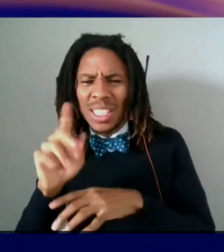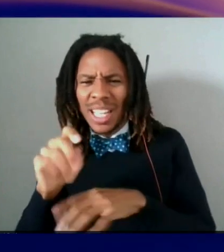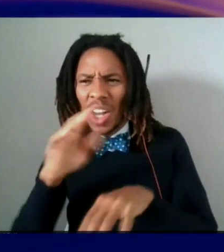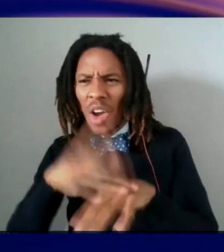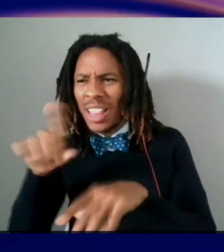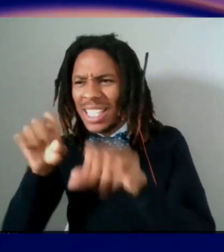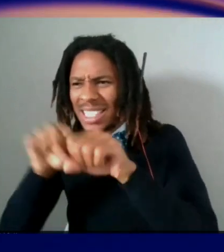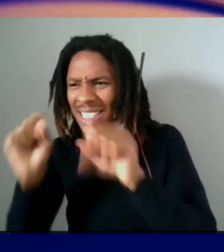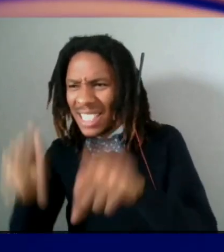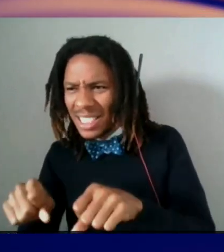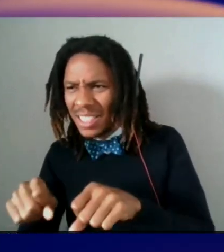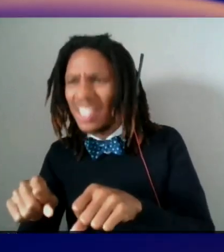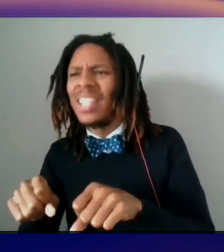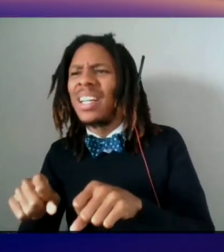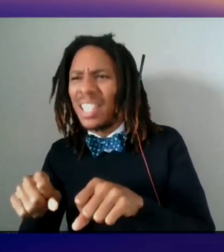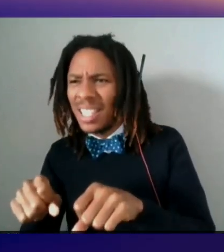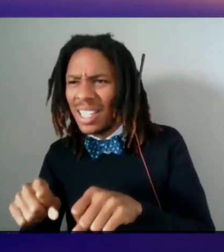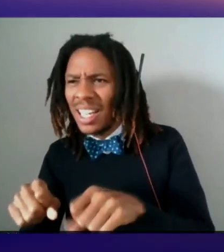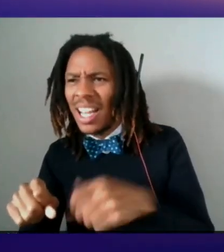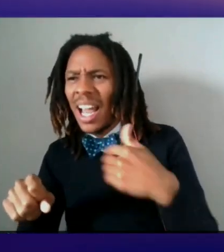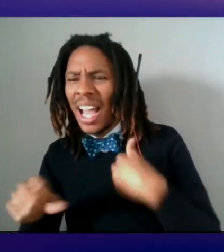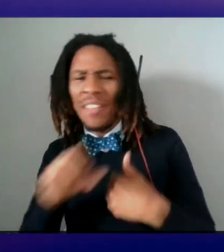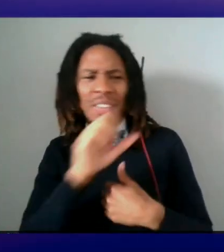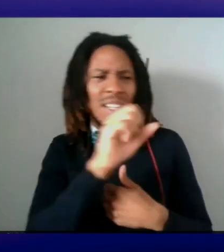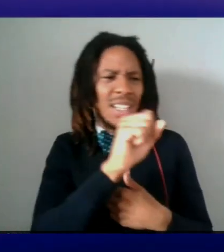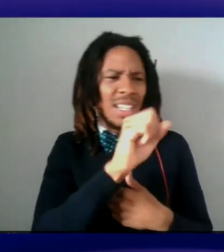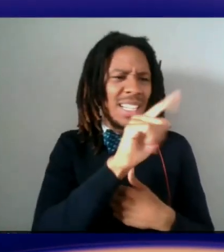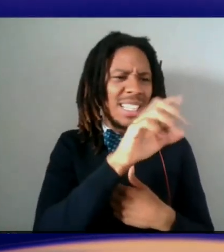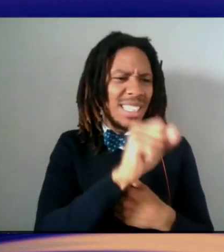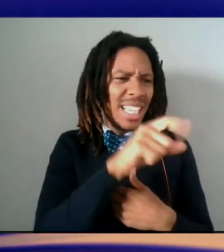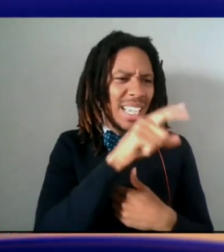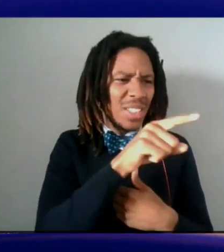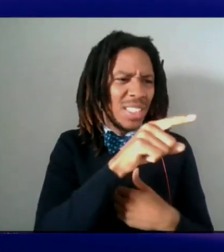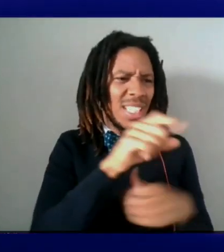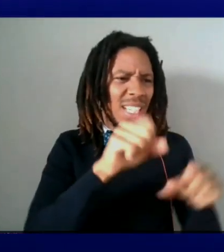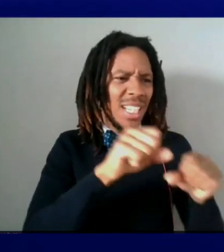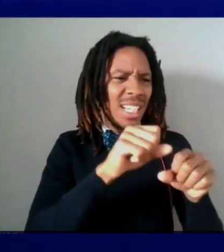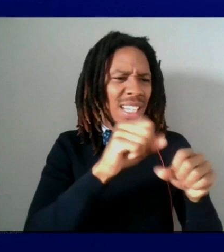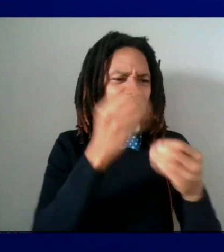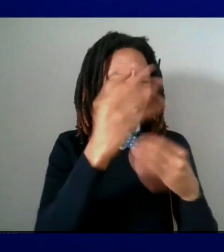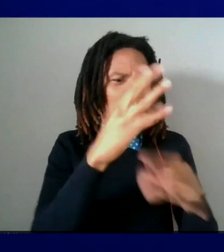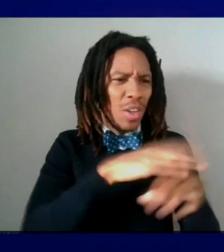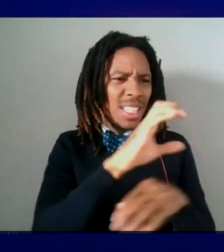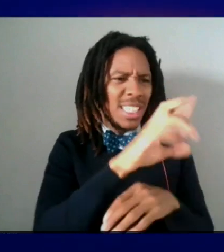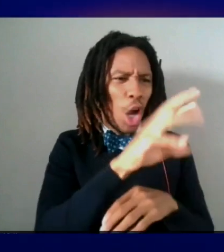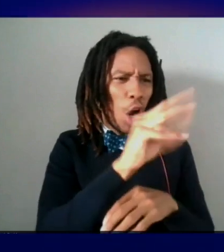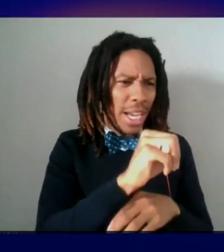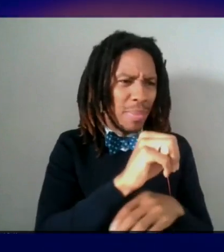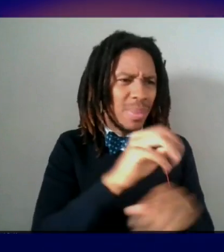and I have my sales data on the CRM system. And those use cases come in